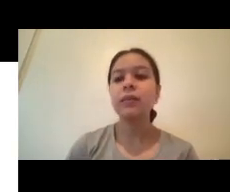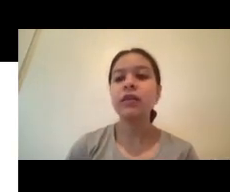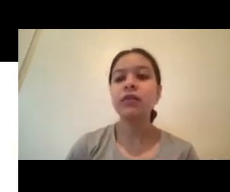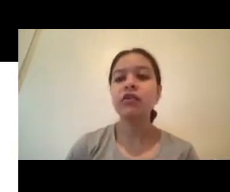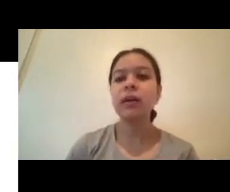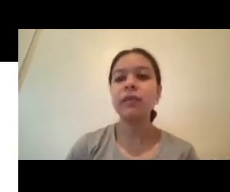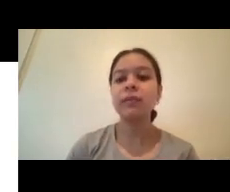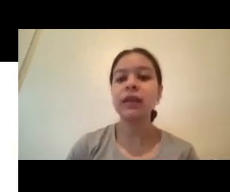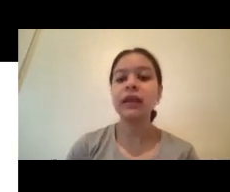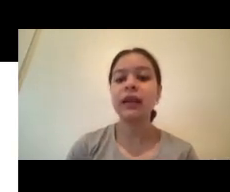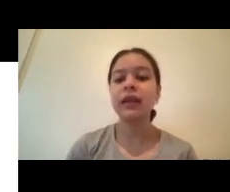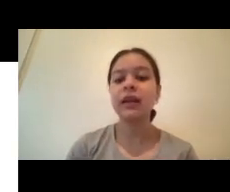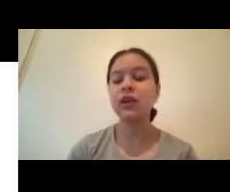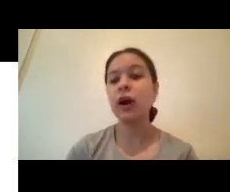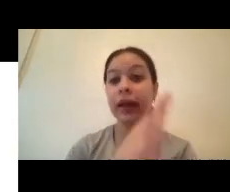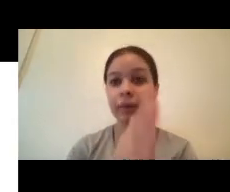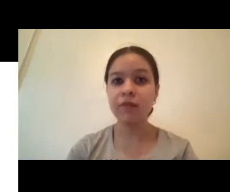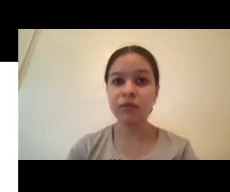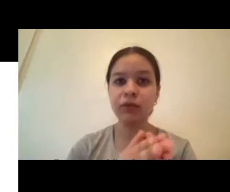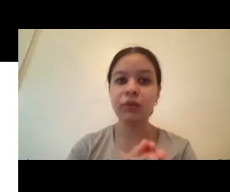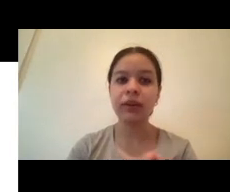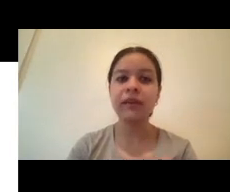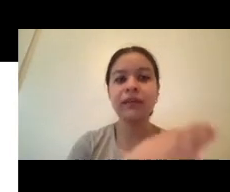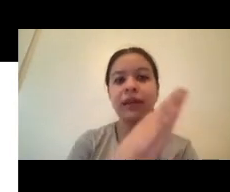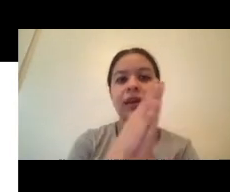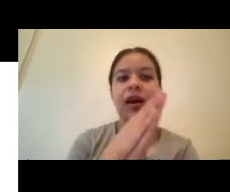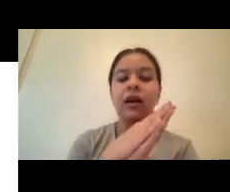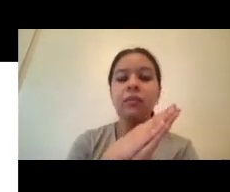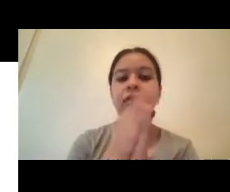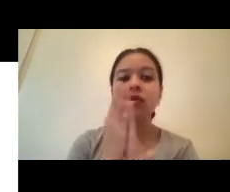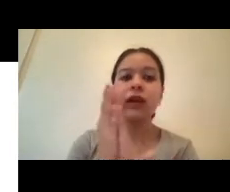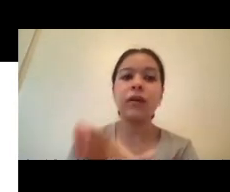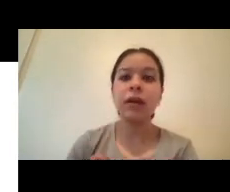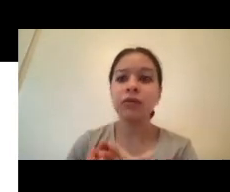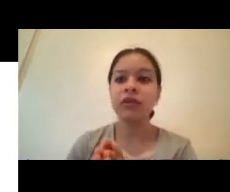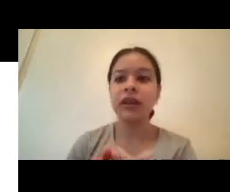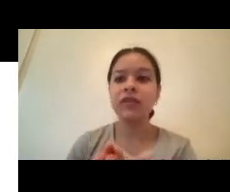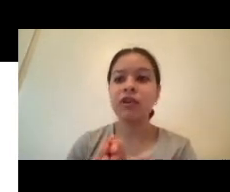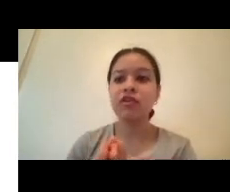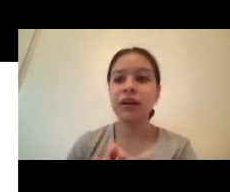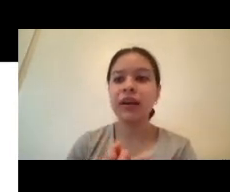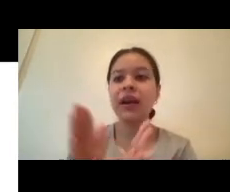one of the first steps to being like, you know, I am comfortable doing this. So now I'm able to like, start sharing it.